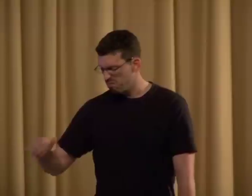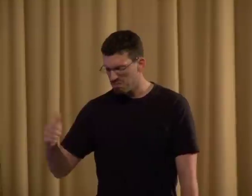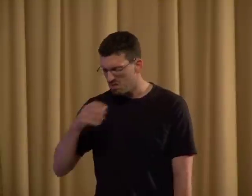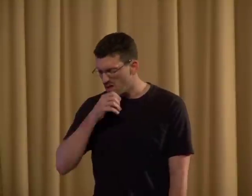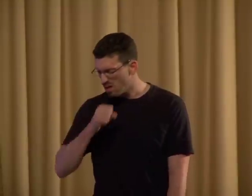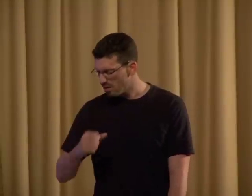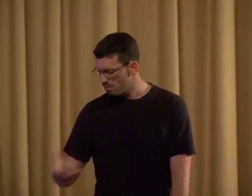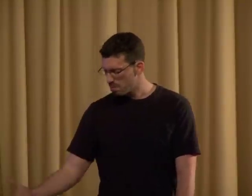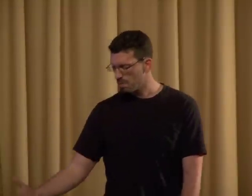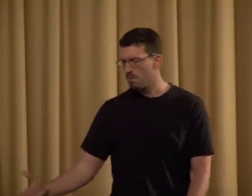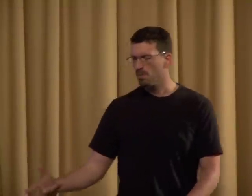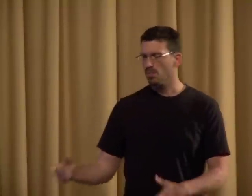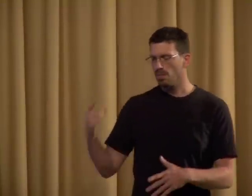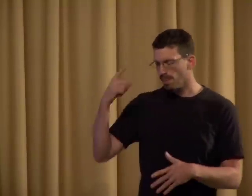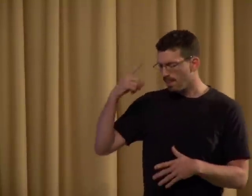It was full. I looked around for a seat. There was a kid, a small boy, about ten years old